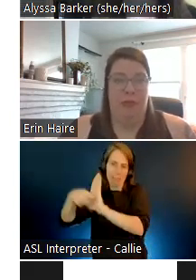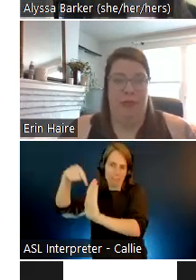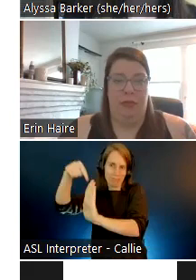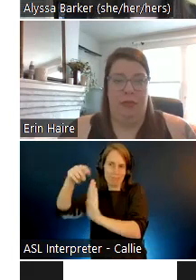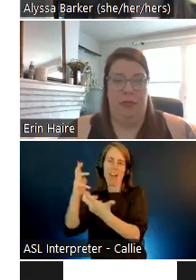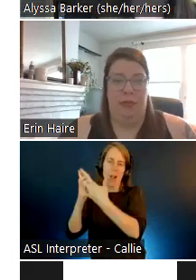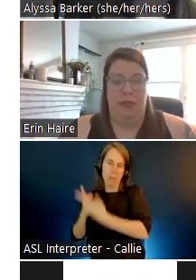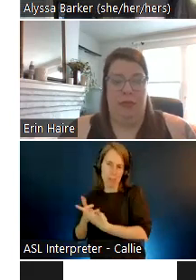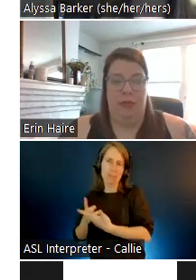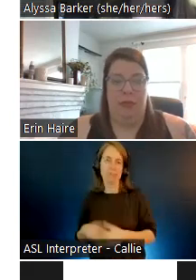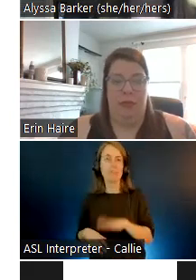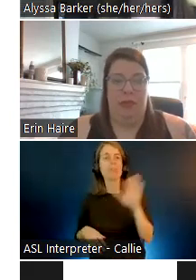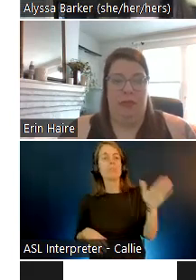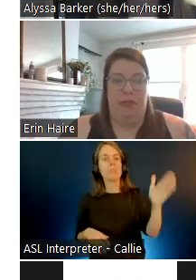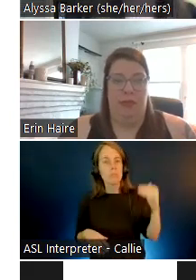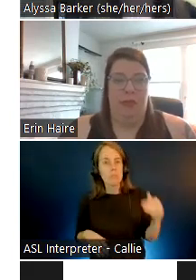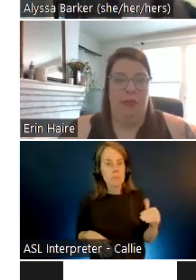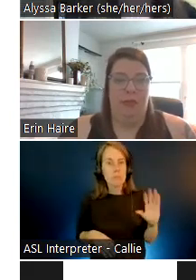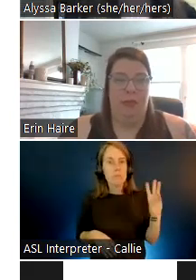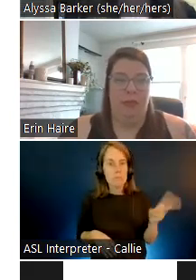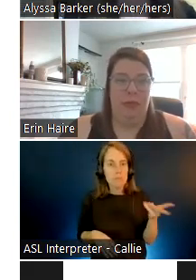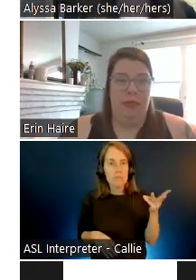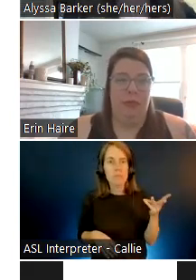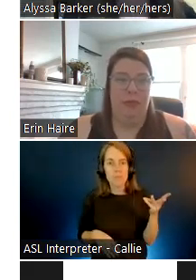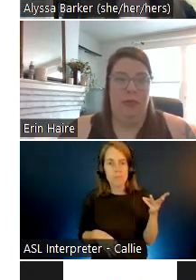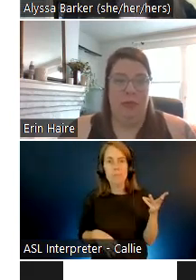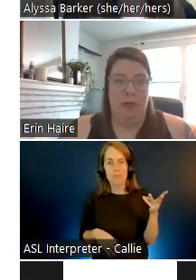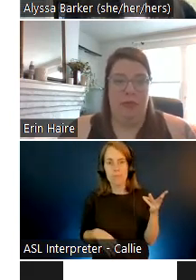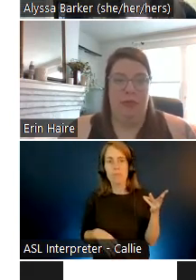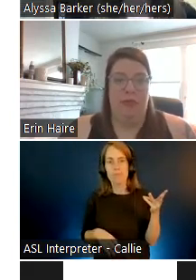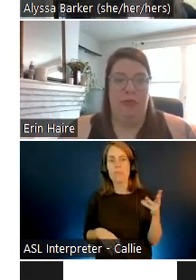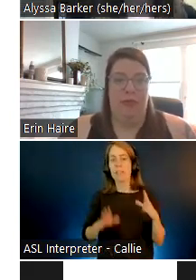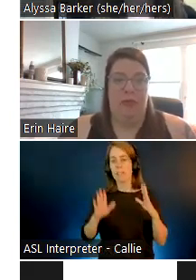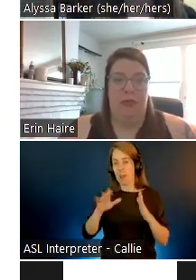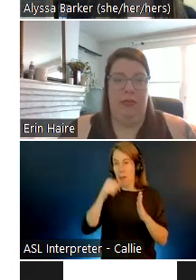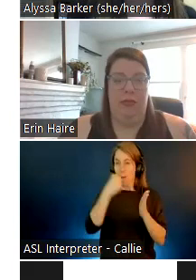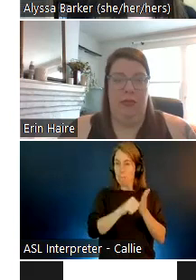delivery location that is acceptable to both the tenant and the us postal service